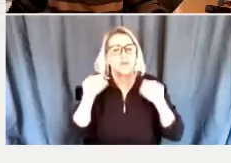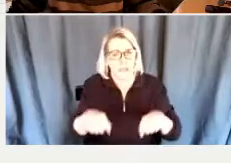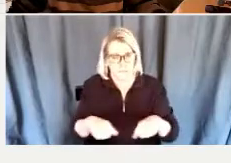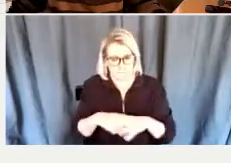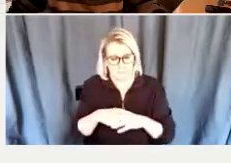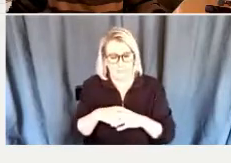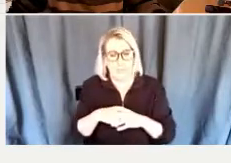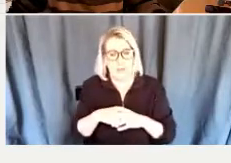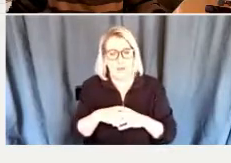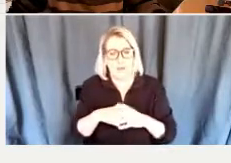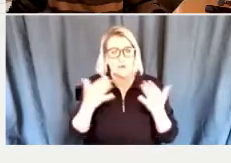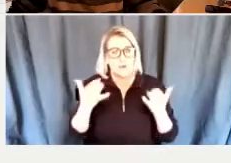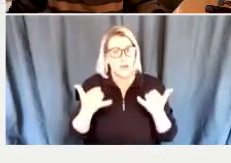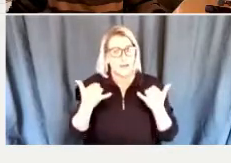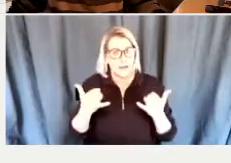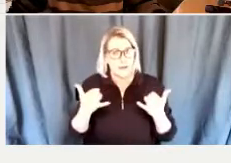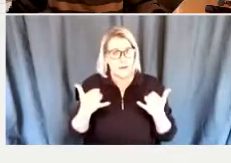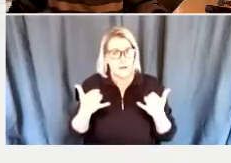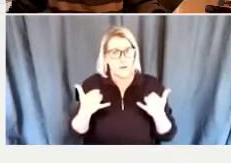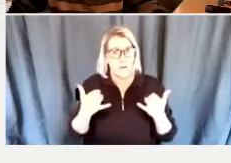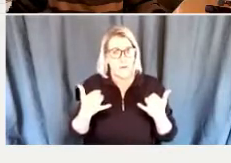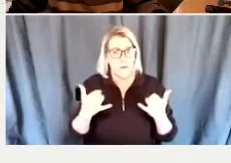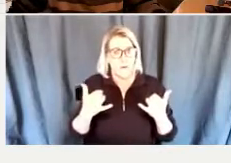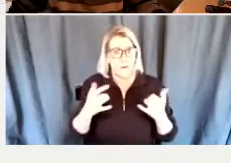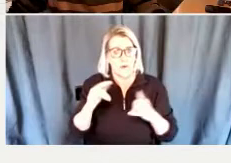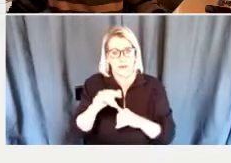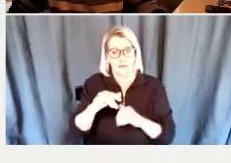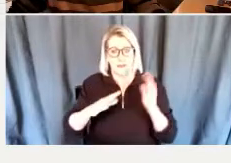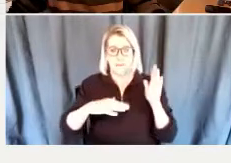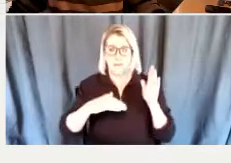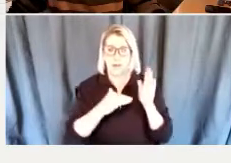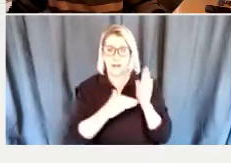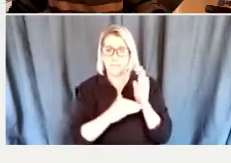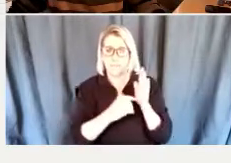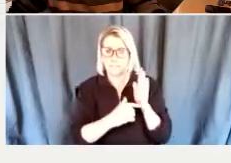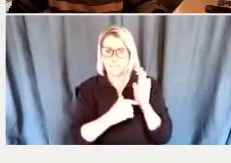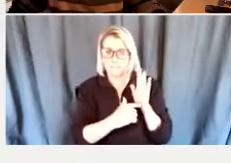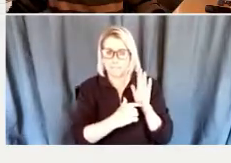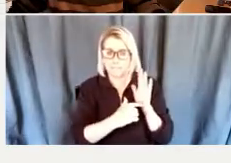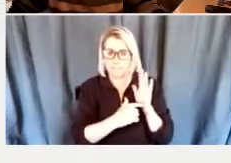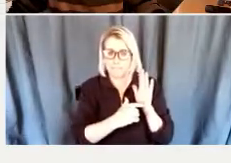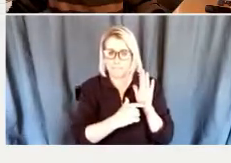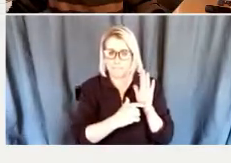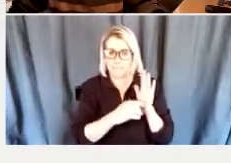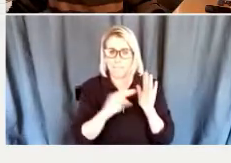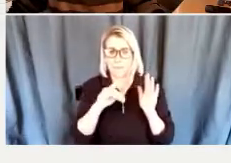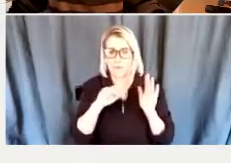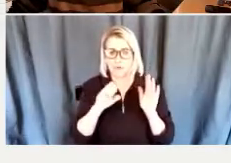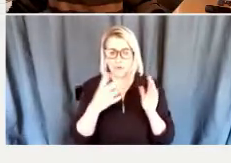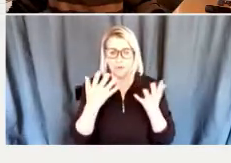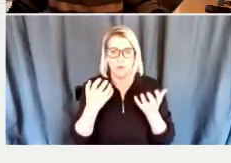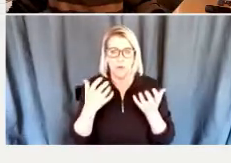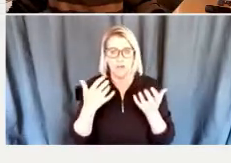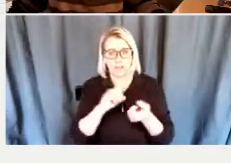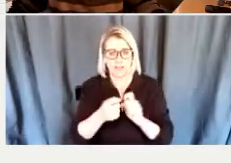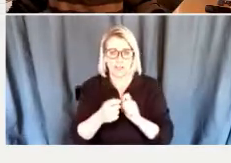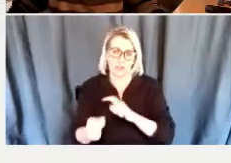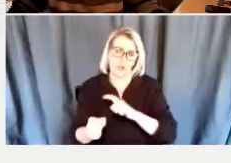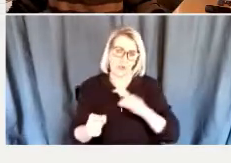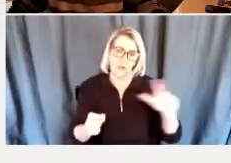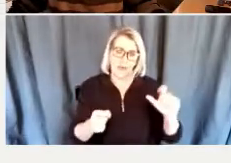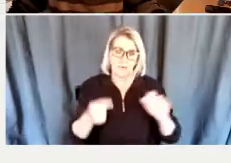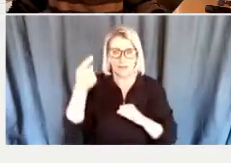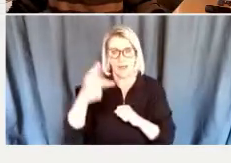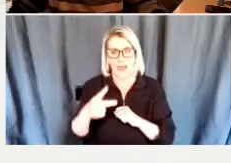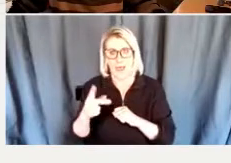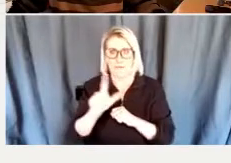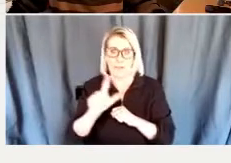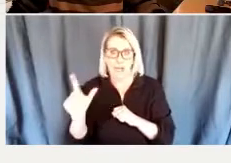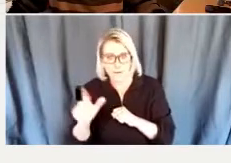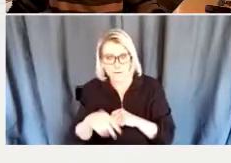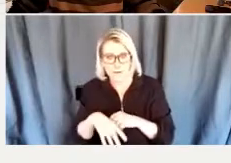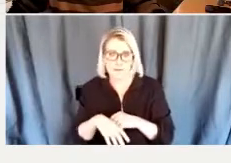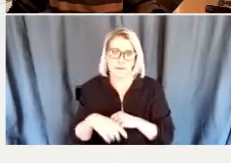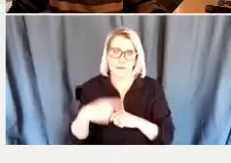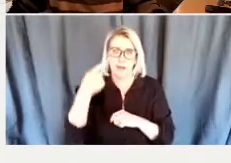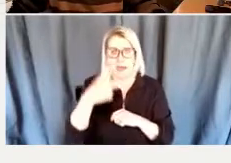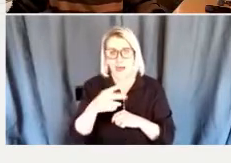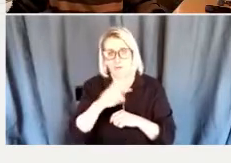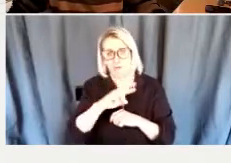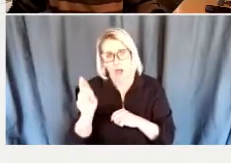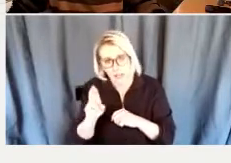now it is the bottom module, if you wanted to change it to left, half right, you can